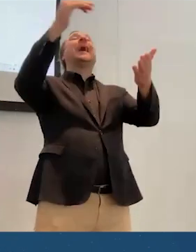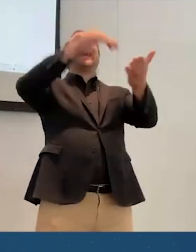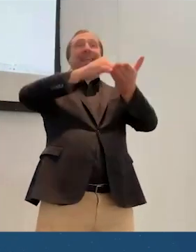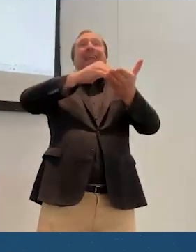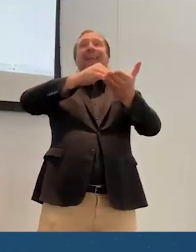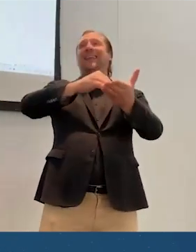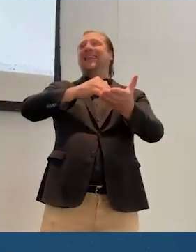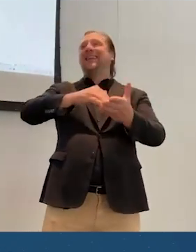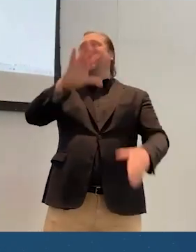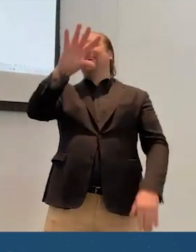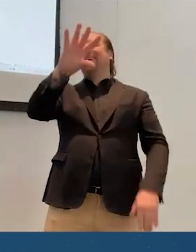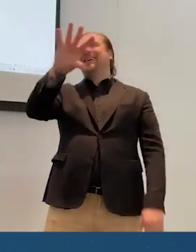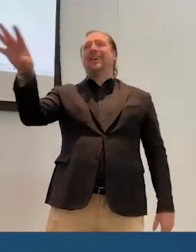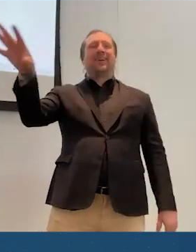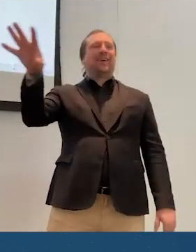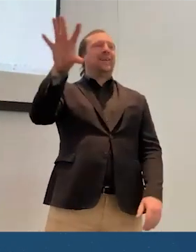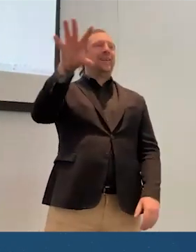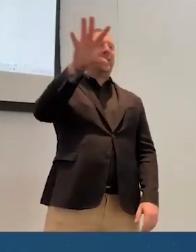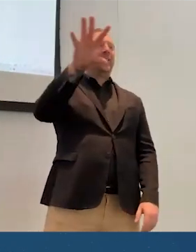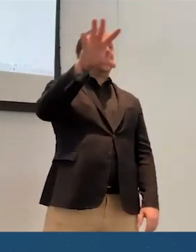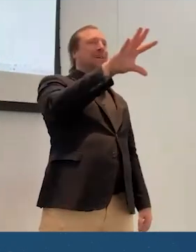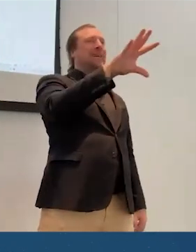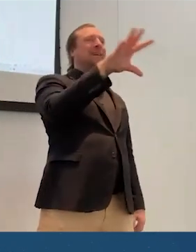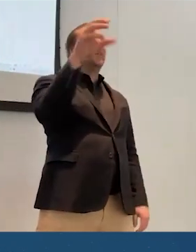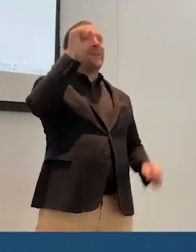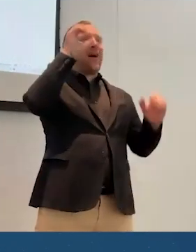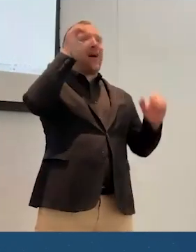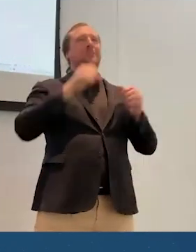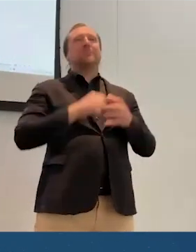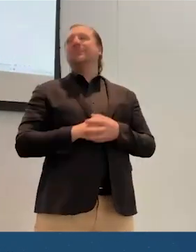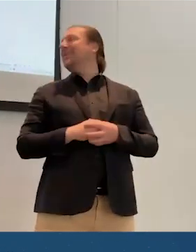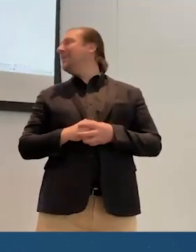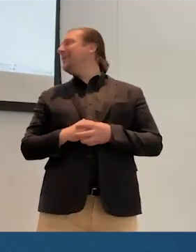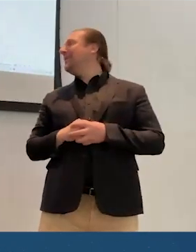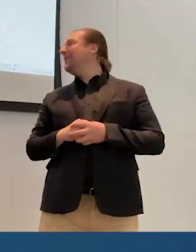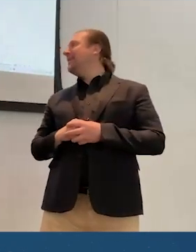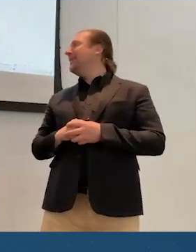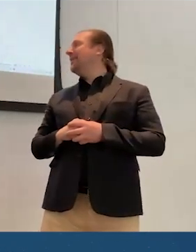Awesome.